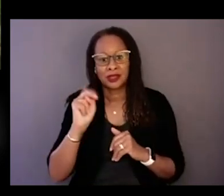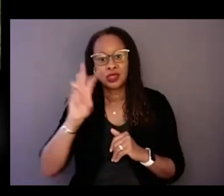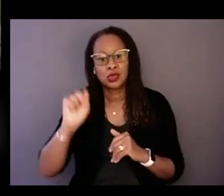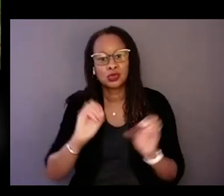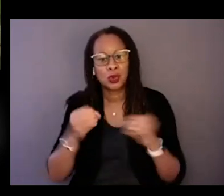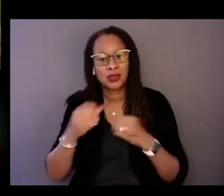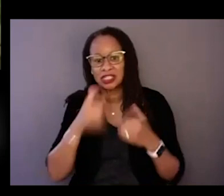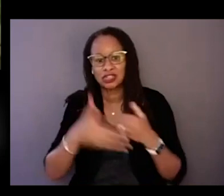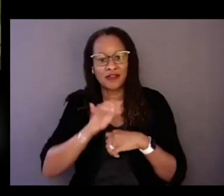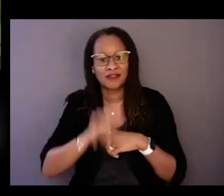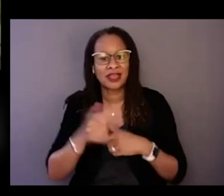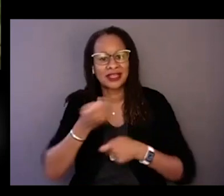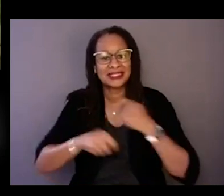Instead they covered the Instagram post.